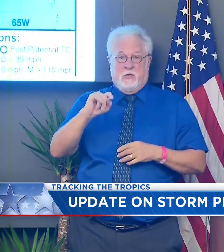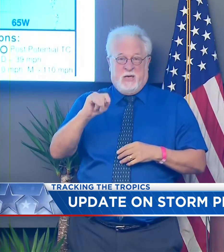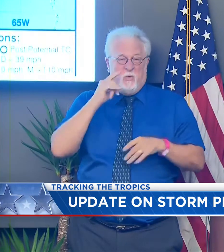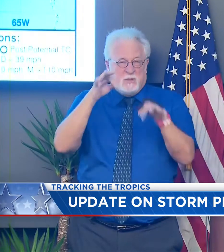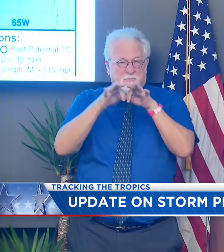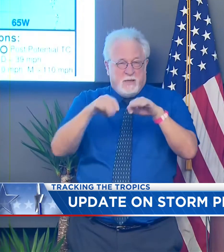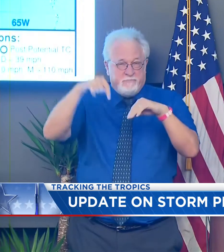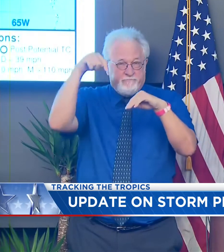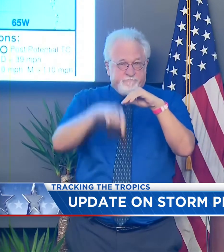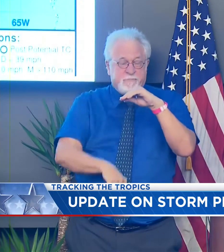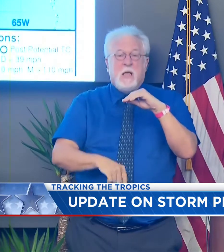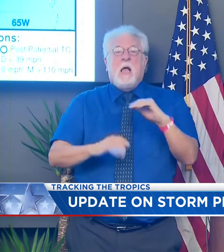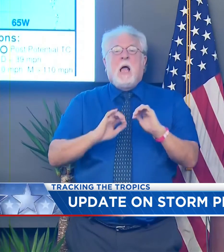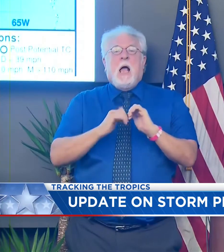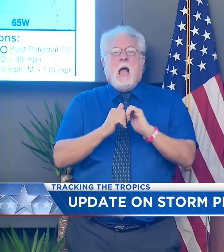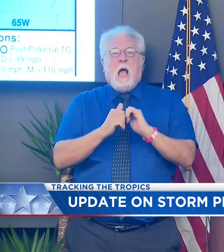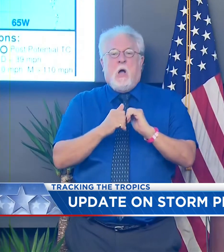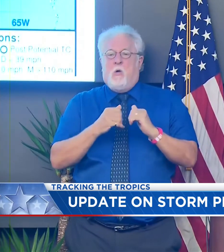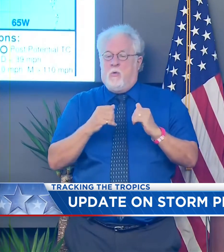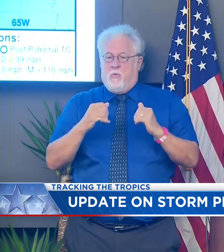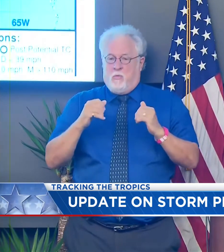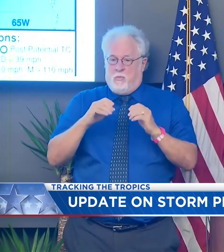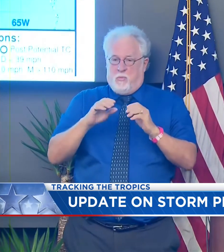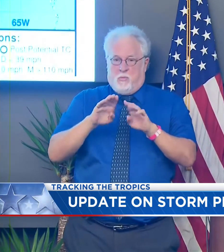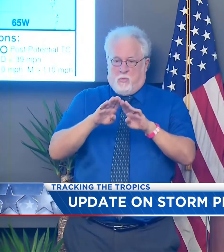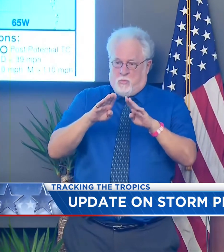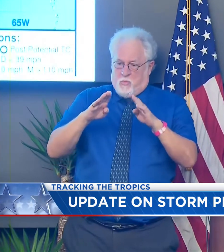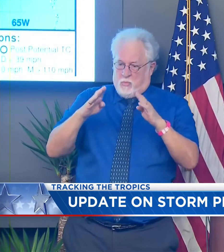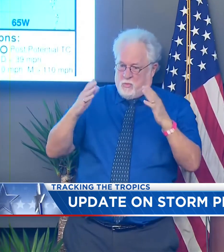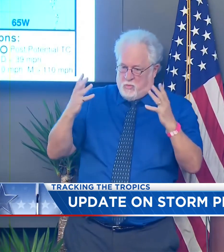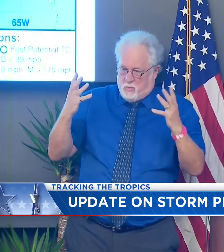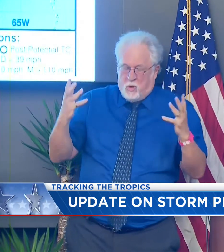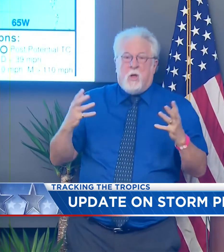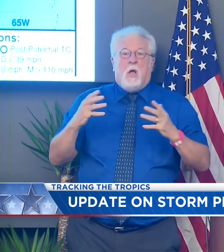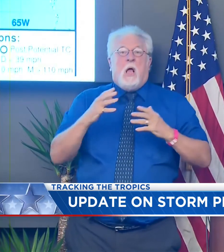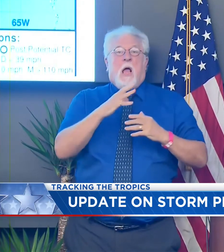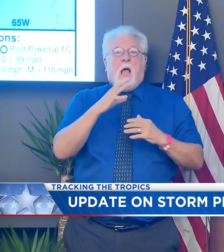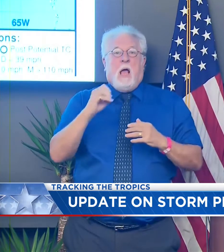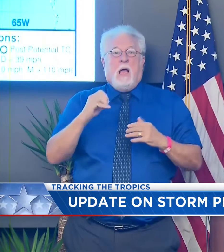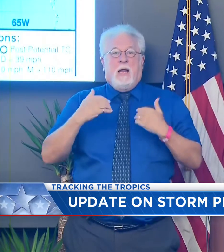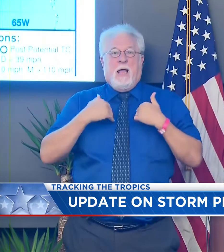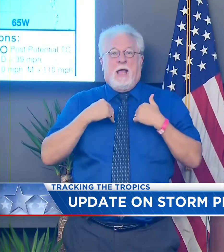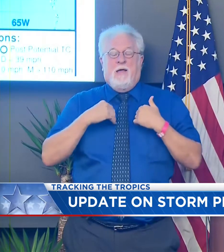AND JOINING ME TODAY FROM WEATHER SERVICE IS METEOROLOGIST IN CHARGE BENJAMIN SHOT.